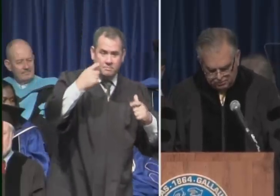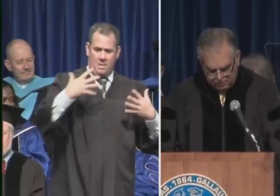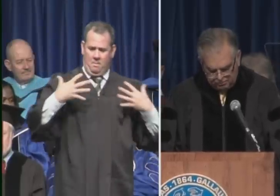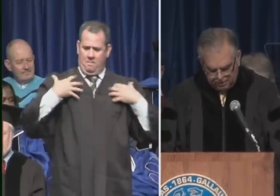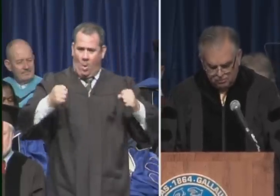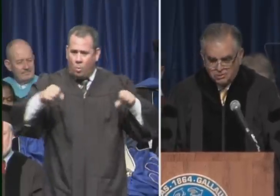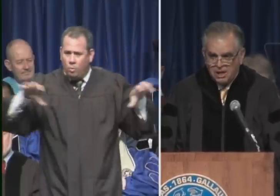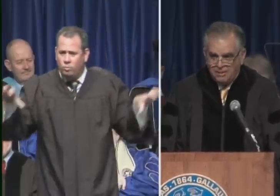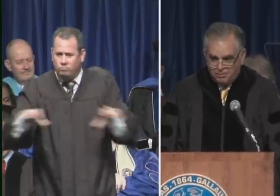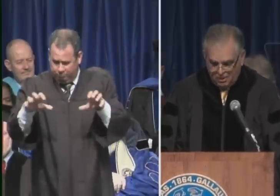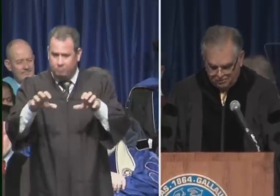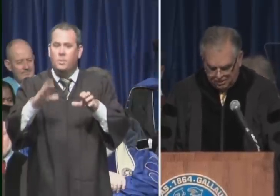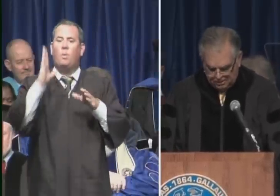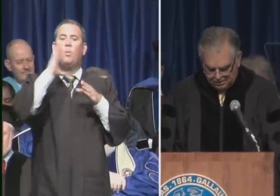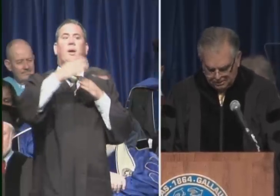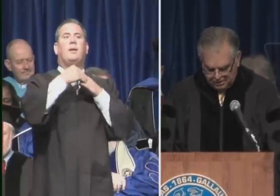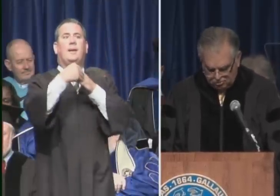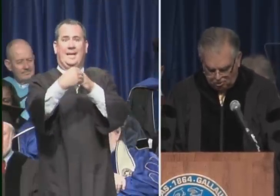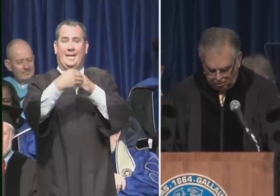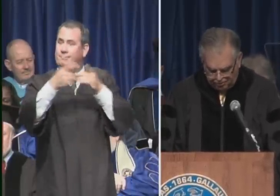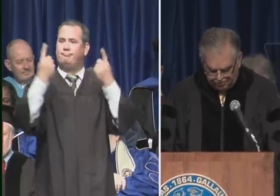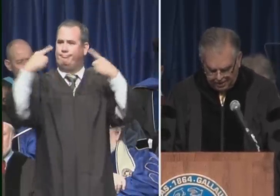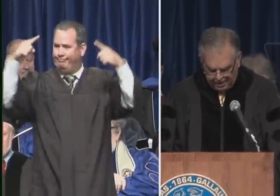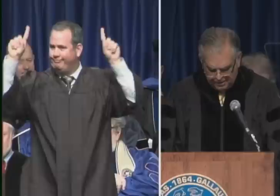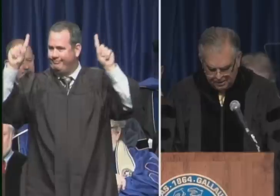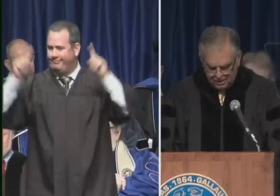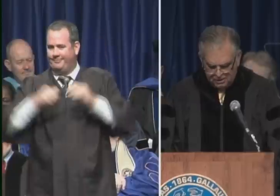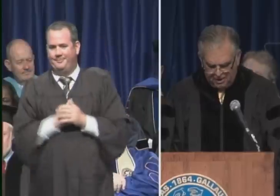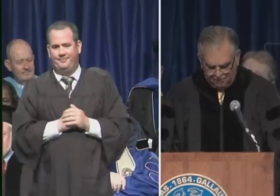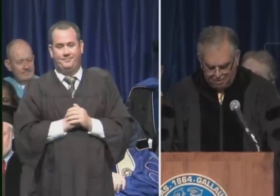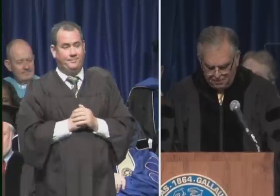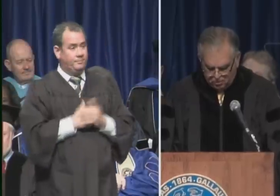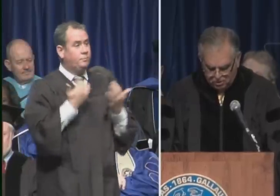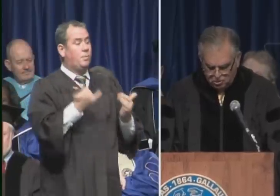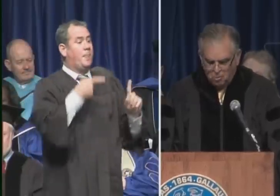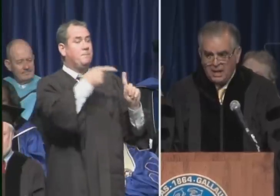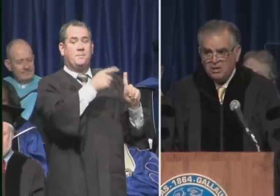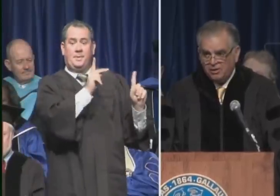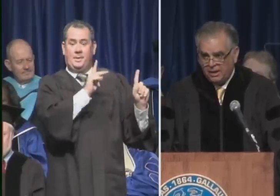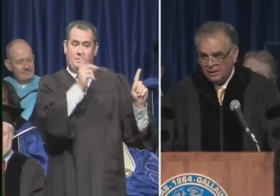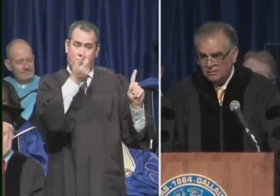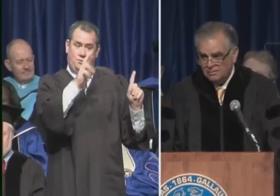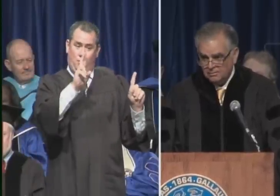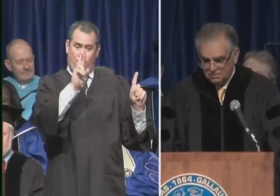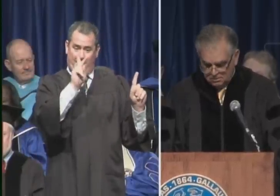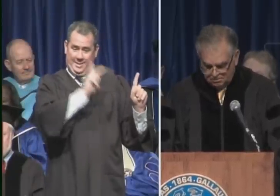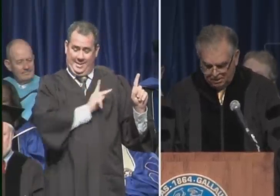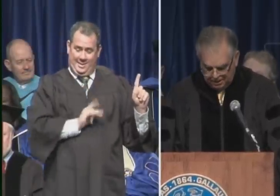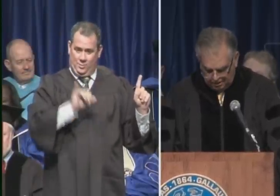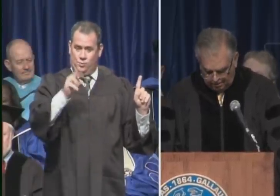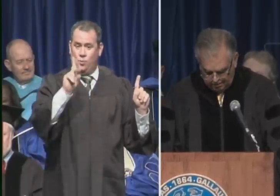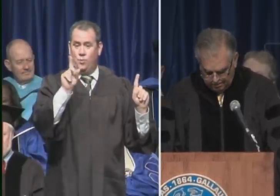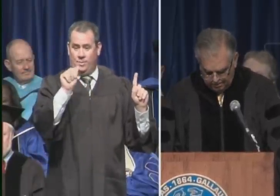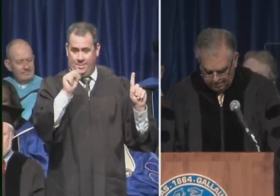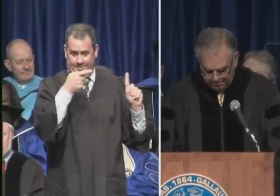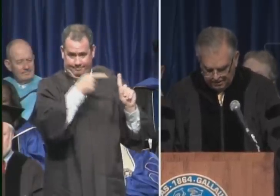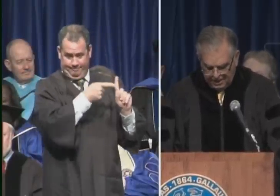When he was named President, King Jordan said: Deaf people can do anything but hear.